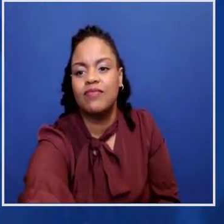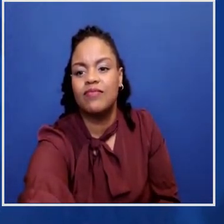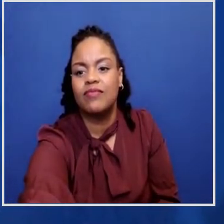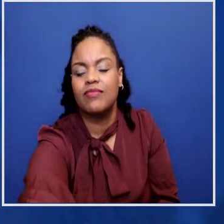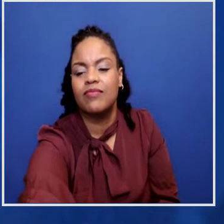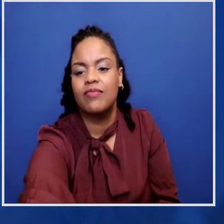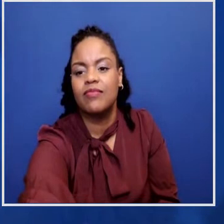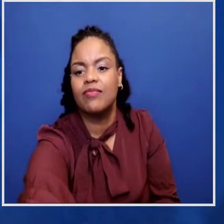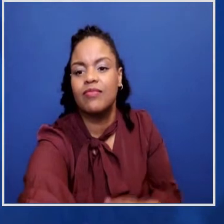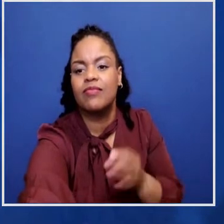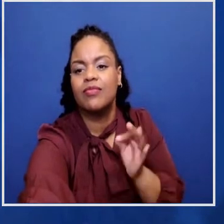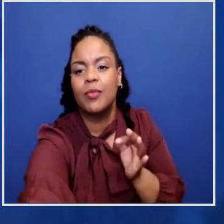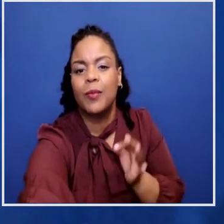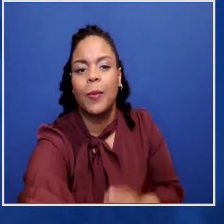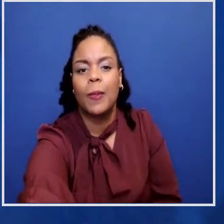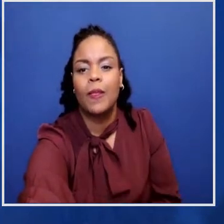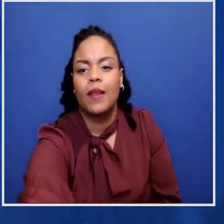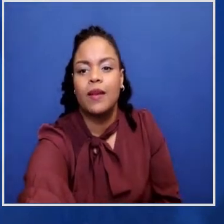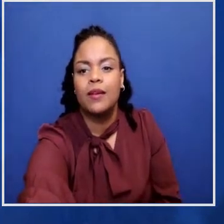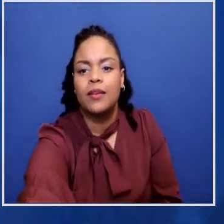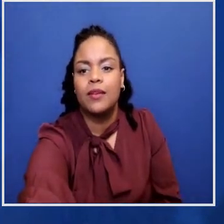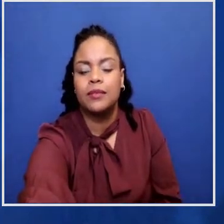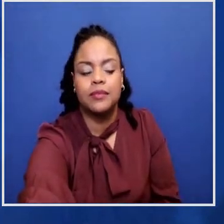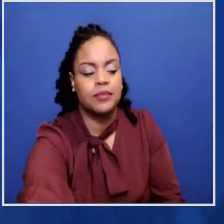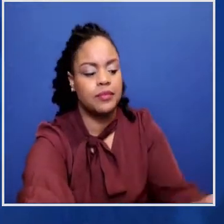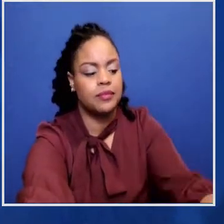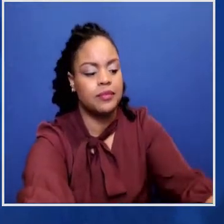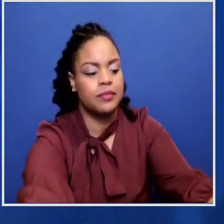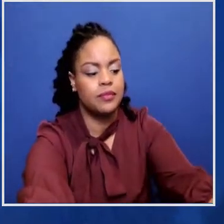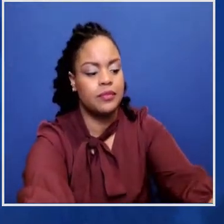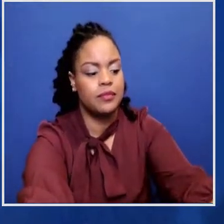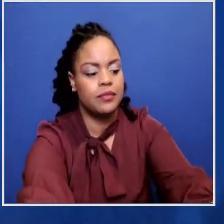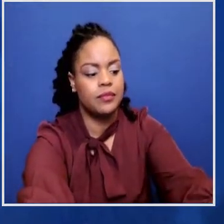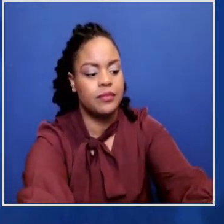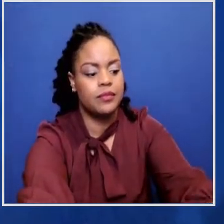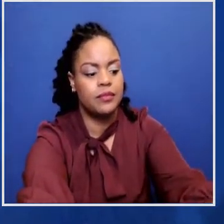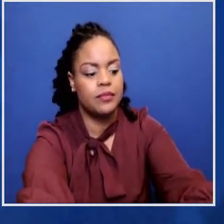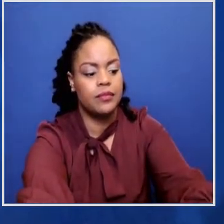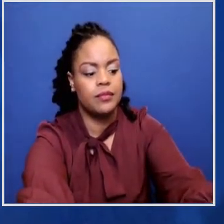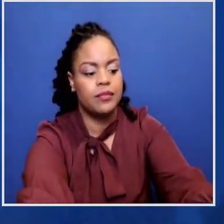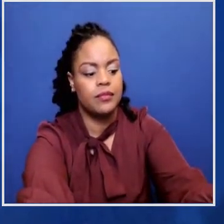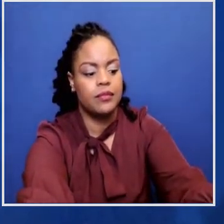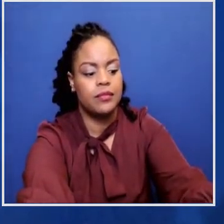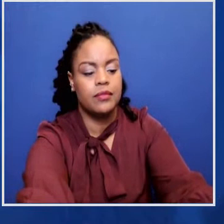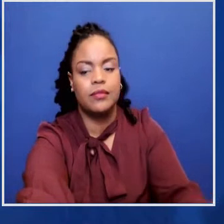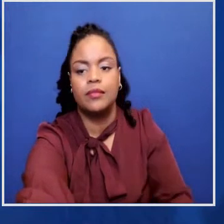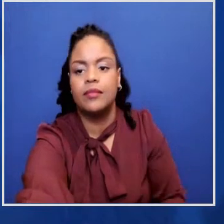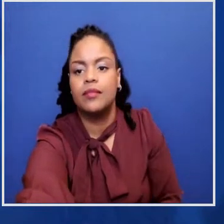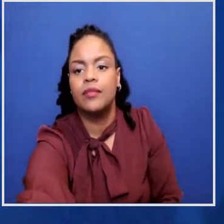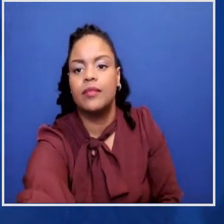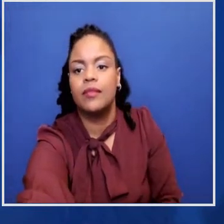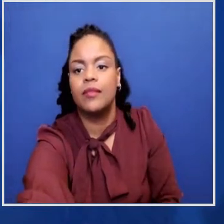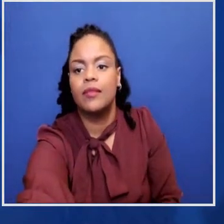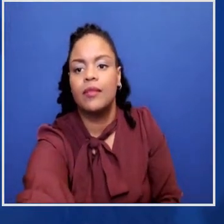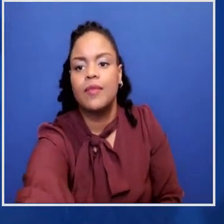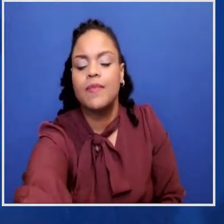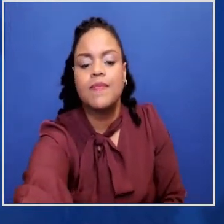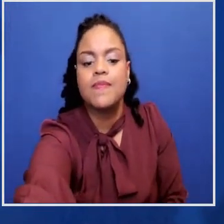YOU KNOW, IT CONTINUES TO BLOW